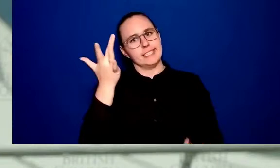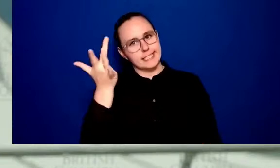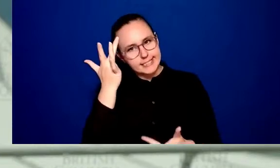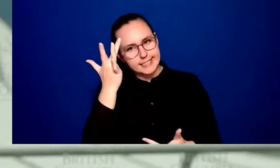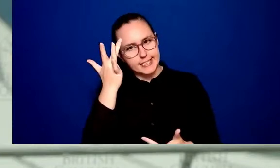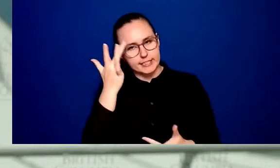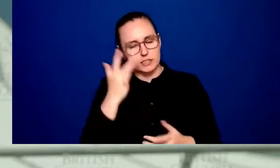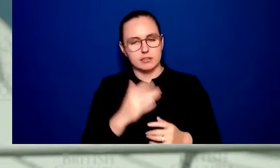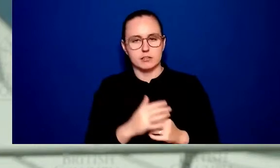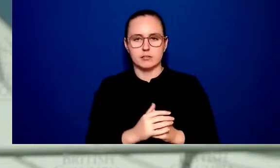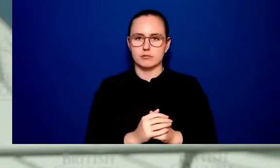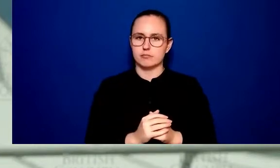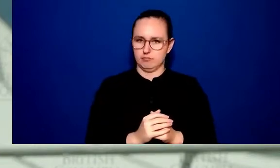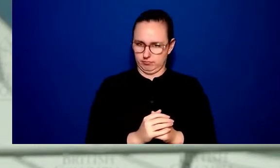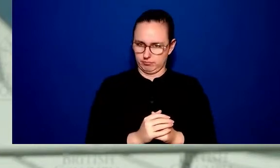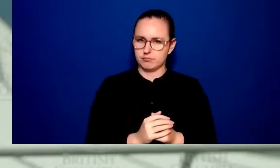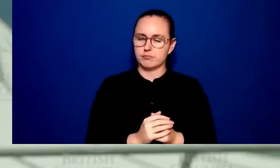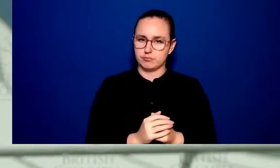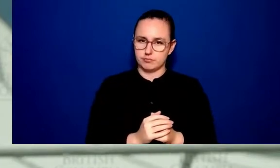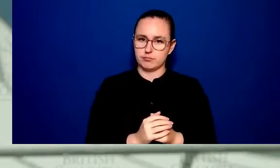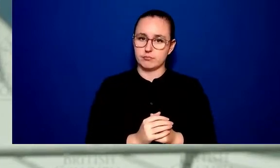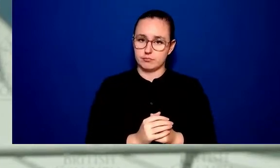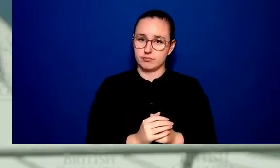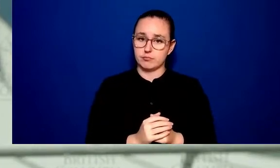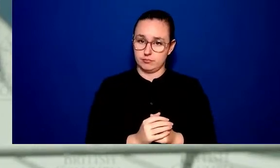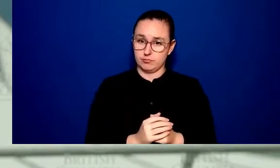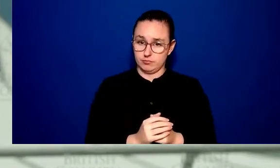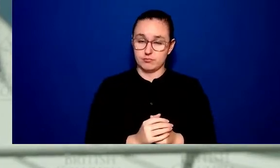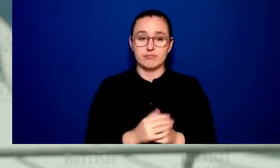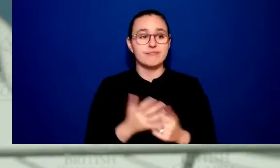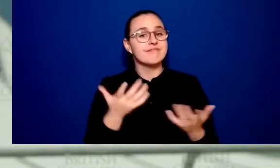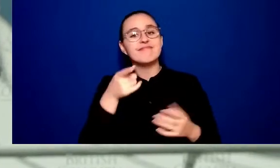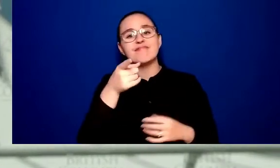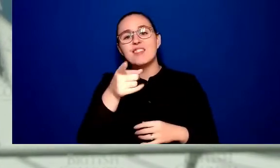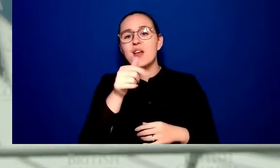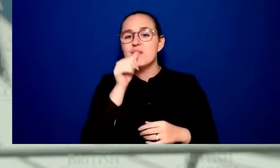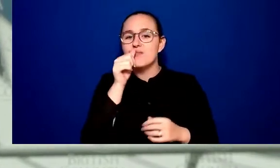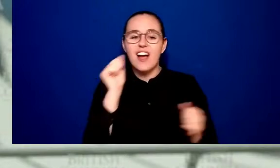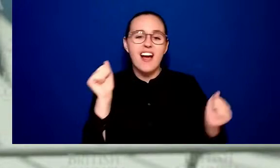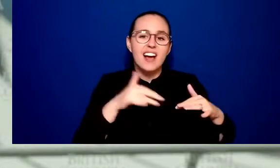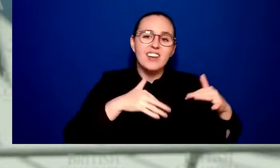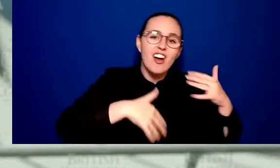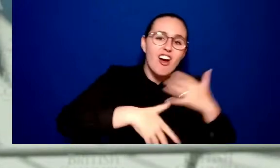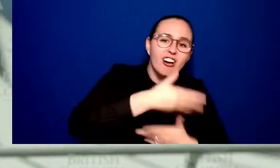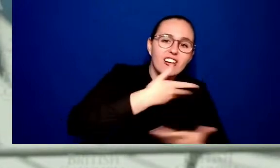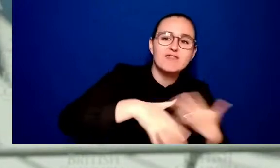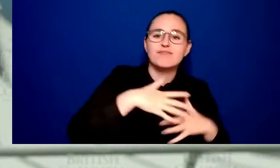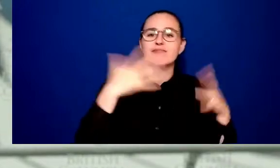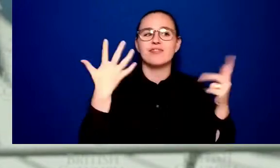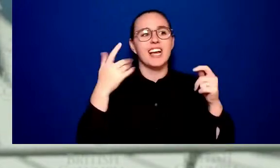gatherings, ceremonies, funerals and celebrations are source of transmission and its